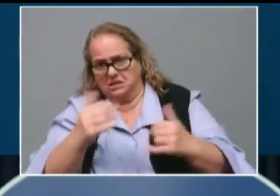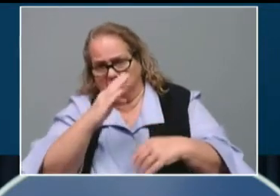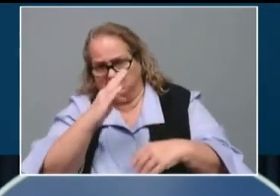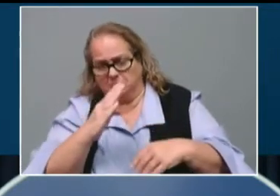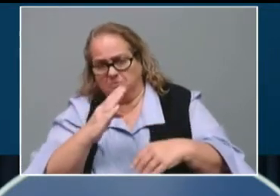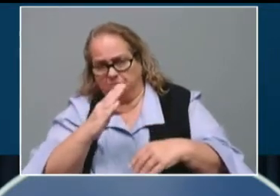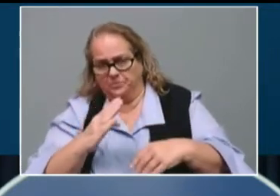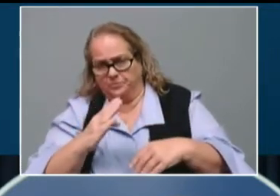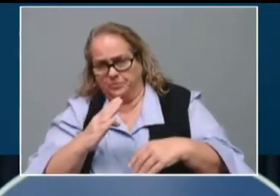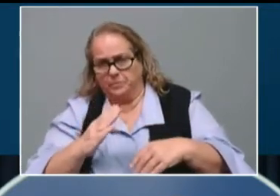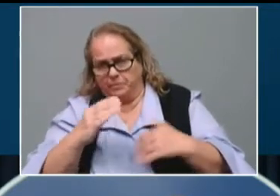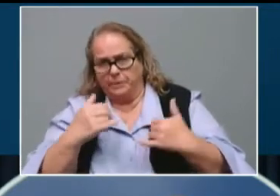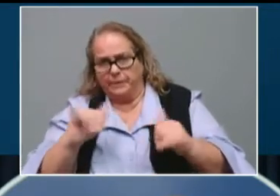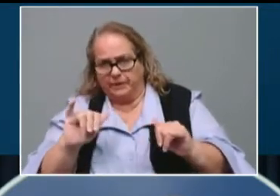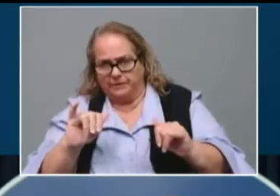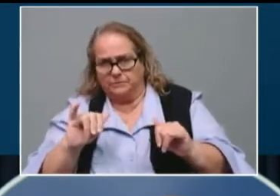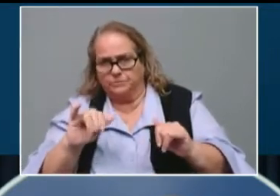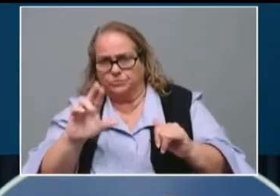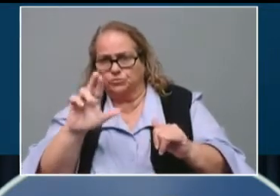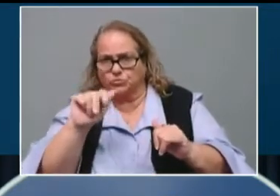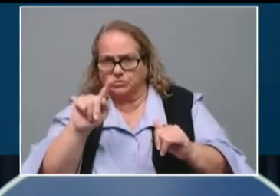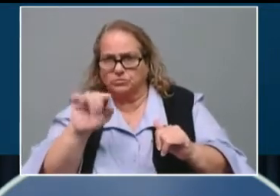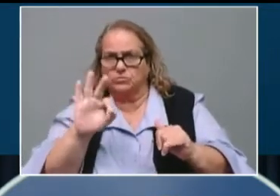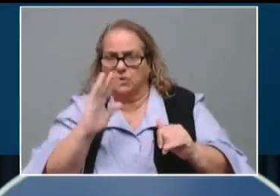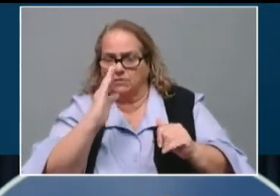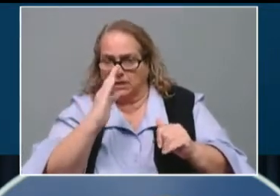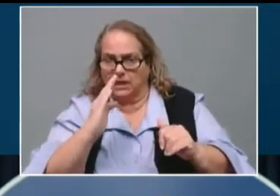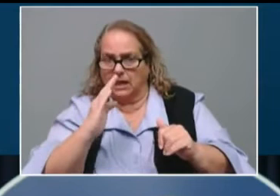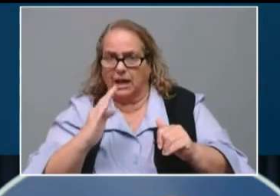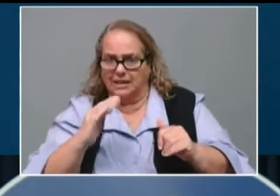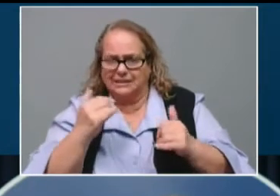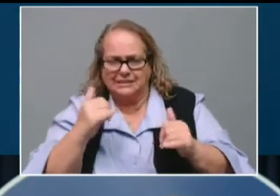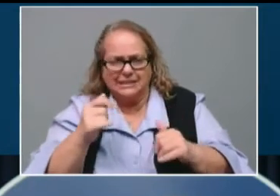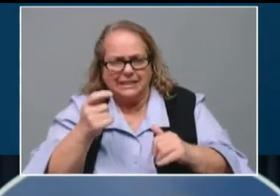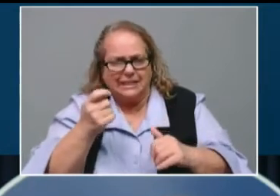You know the rate of the decline is a little bit less but this one is still